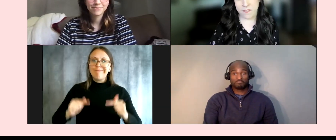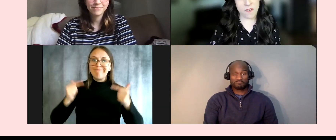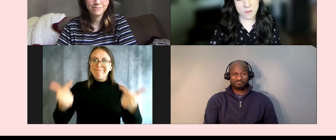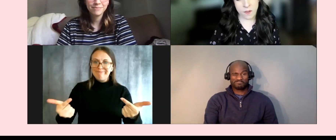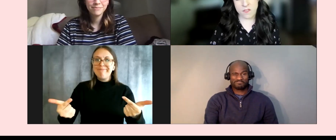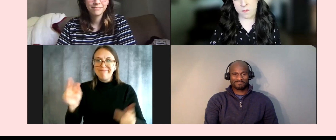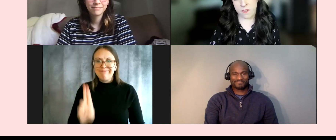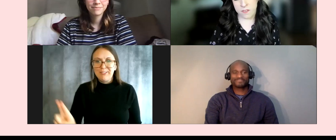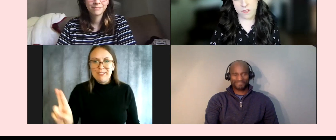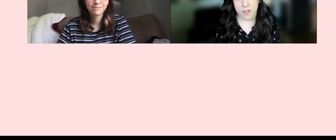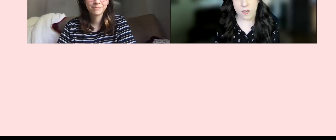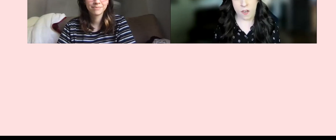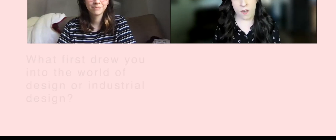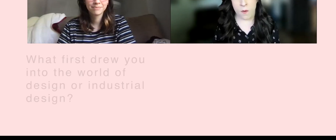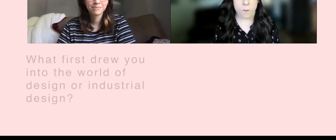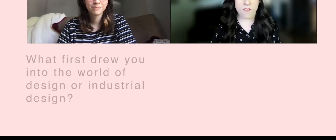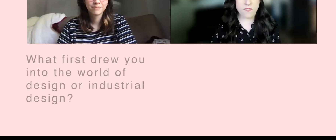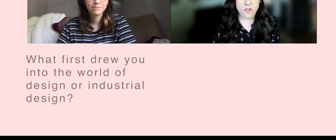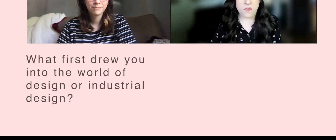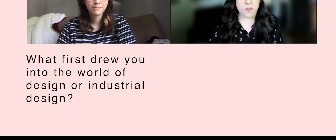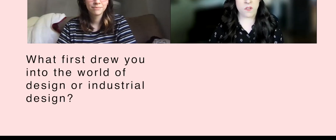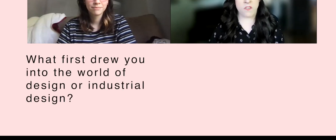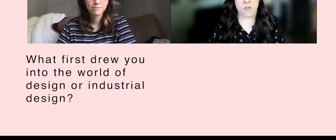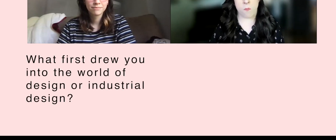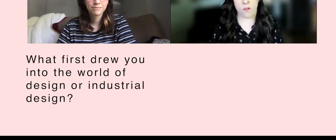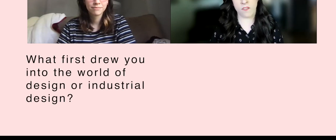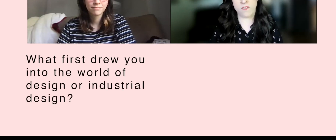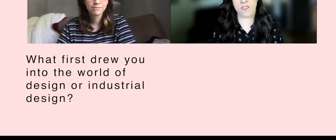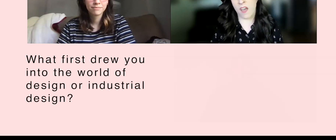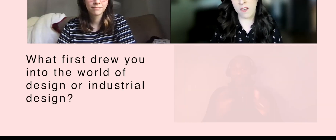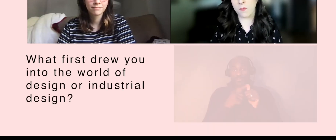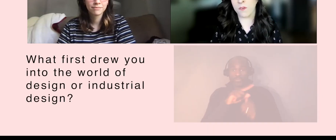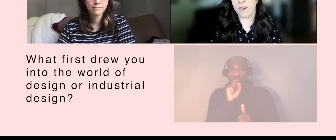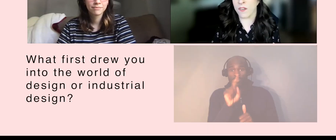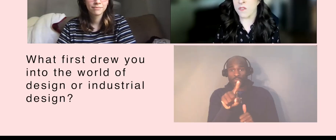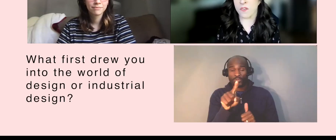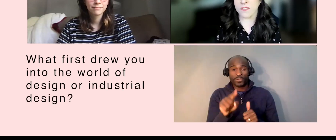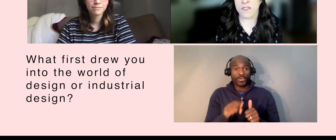um The first question was uh what first drew you into the world of design or industrial design?